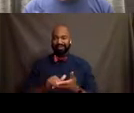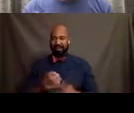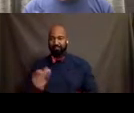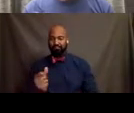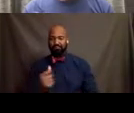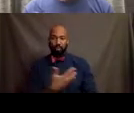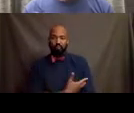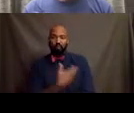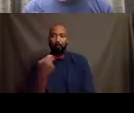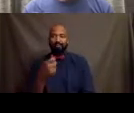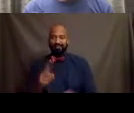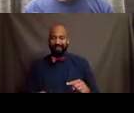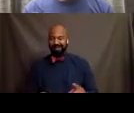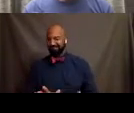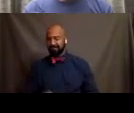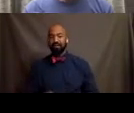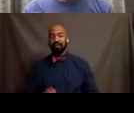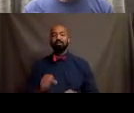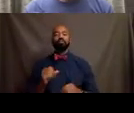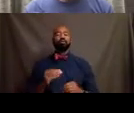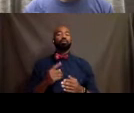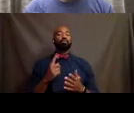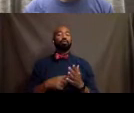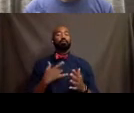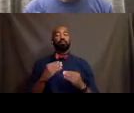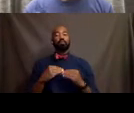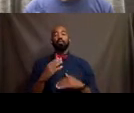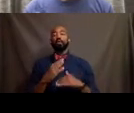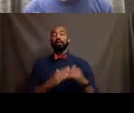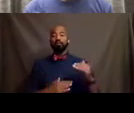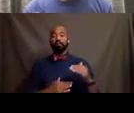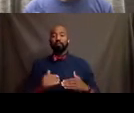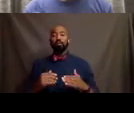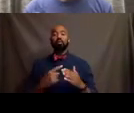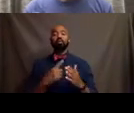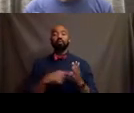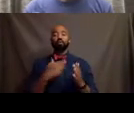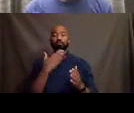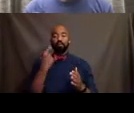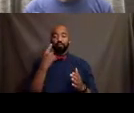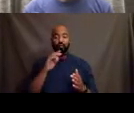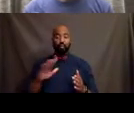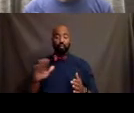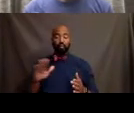most comfortable using, what makes best sense for your life, but also what really aligns with your goal